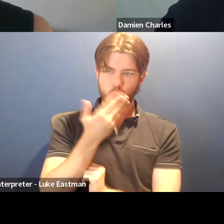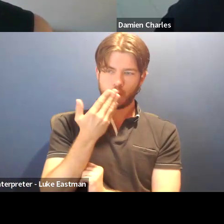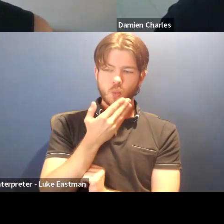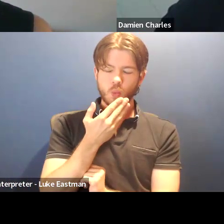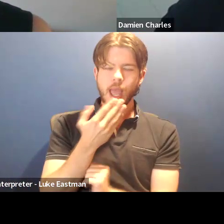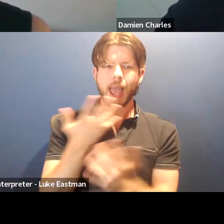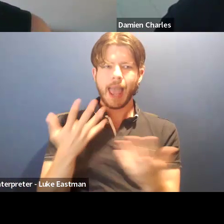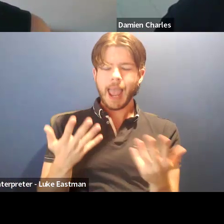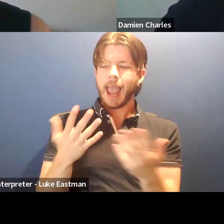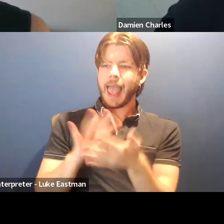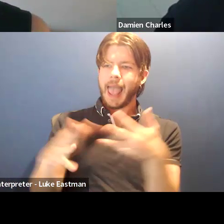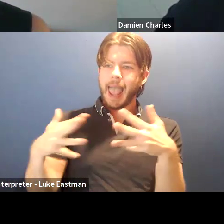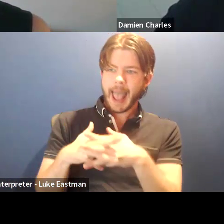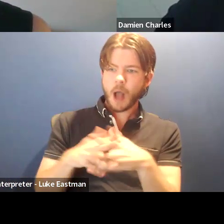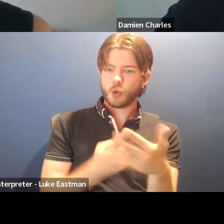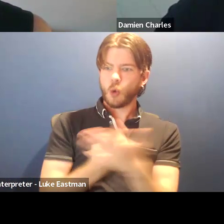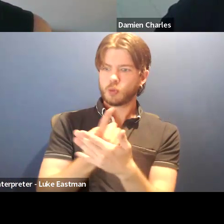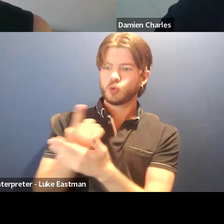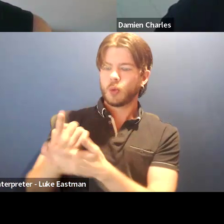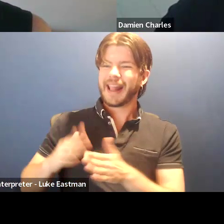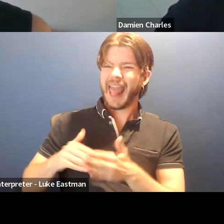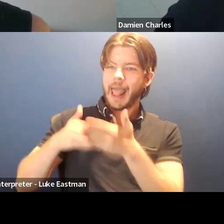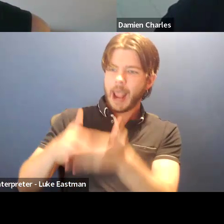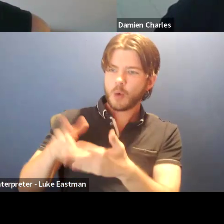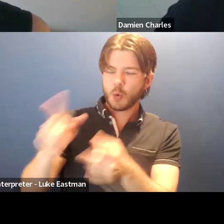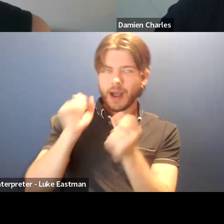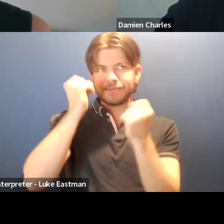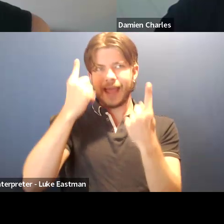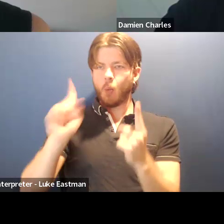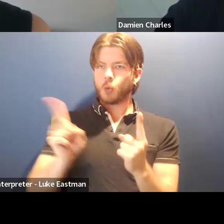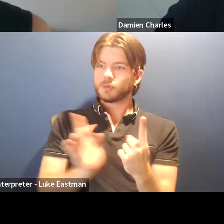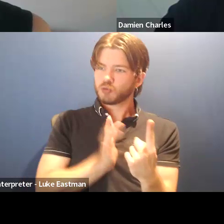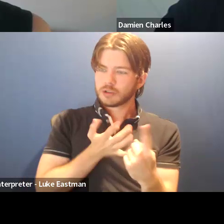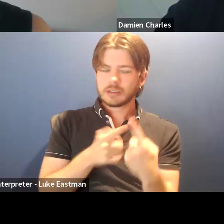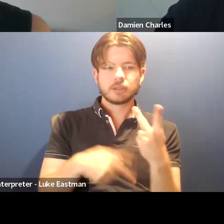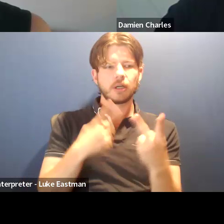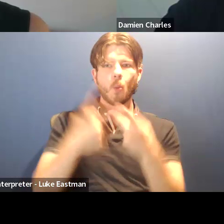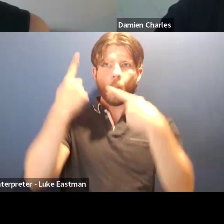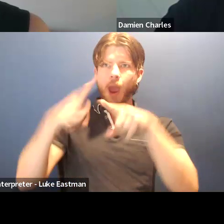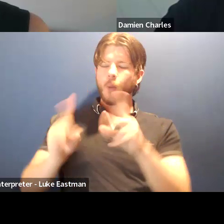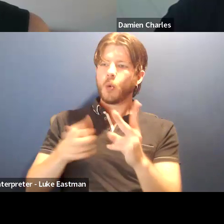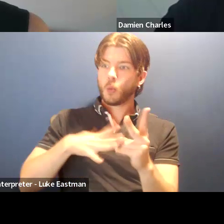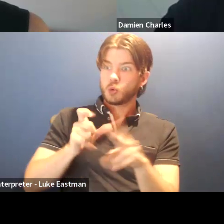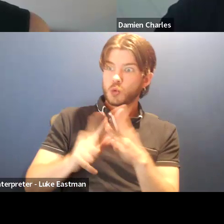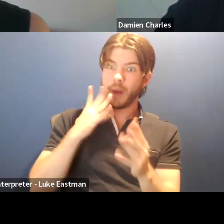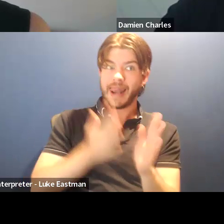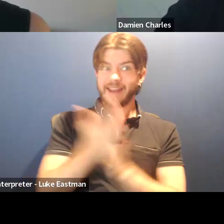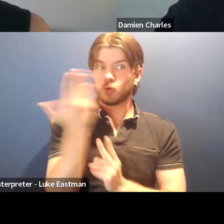helped you to explore what your interests were and what you might want